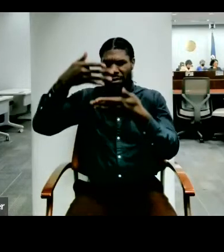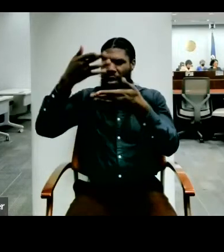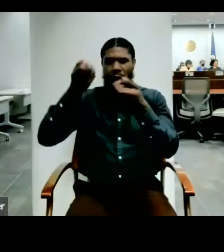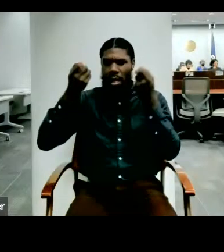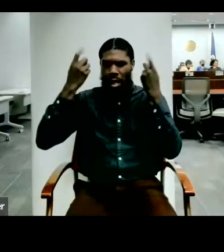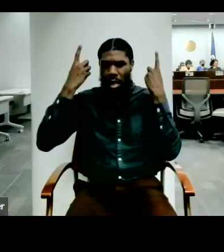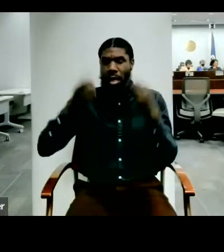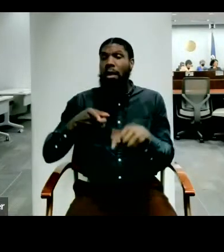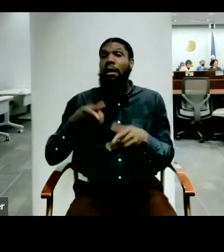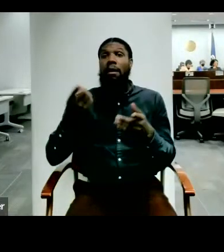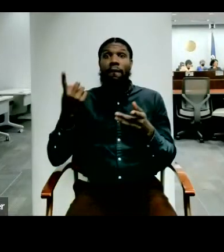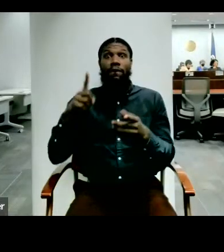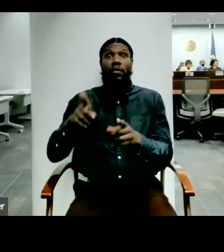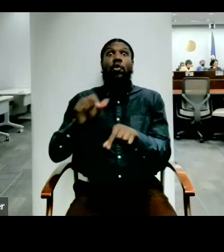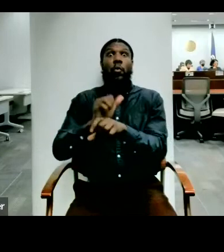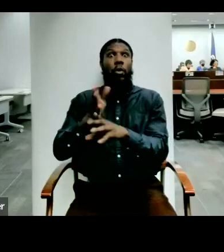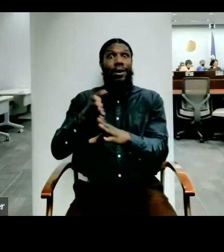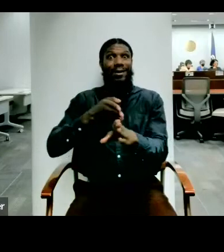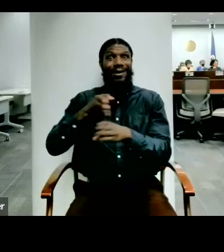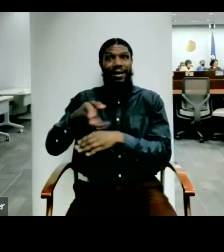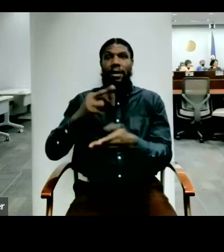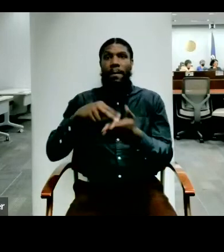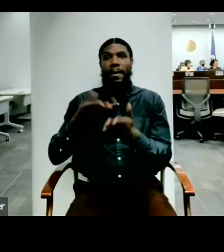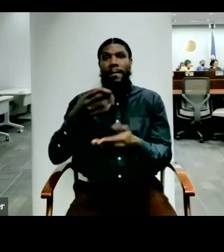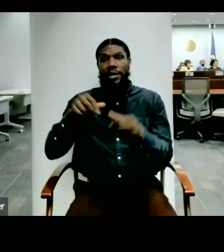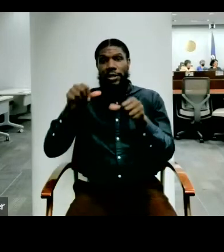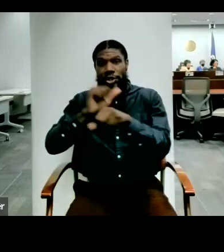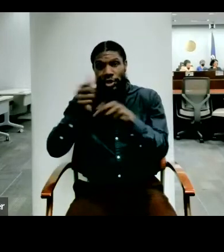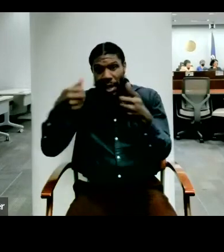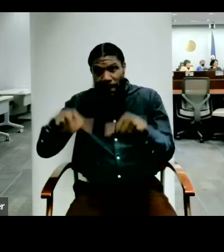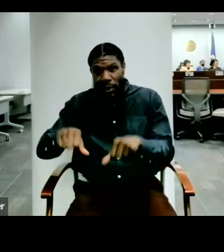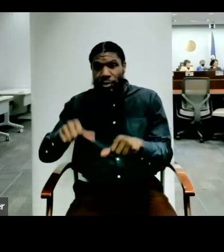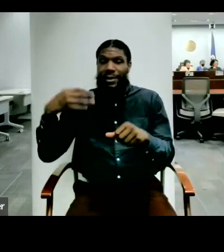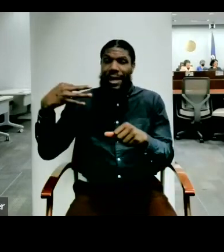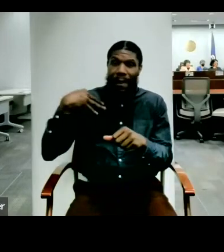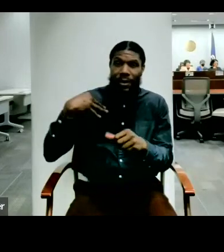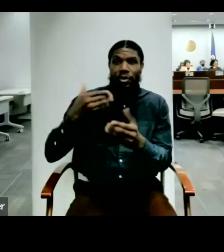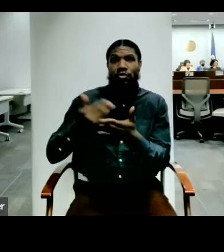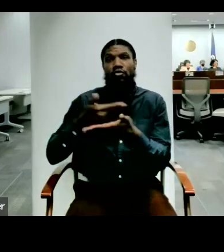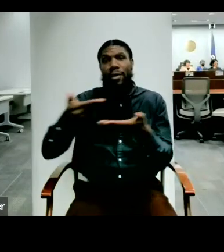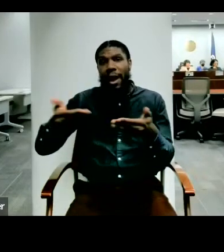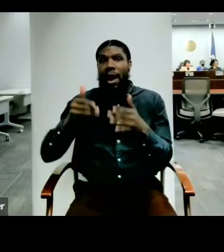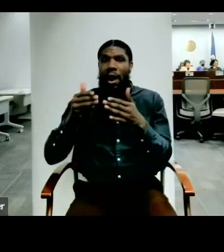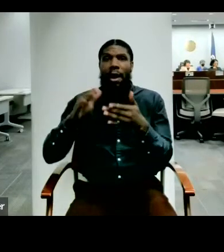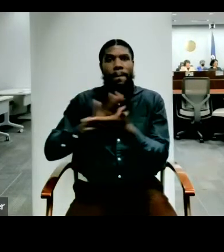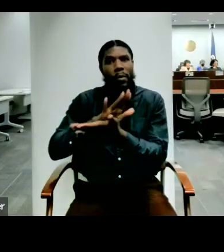to understand job postings, job applications, new hire paperwork, employment policies,